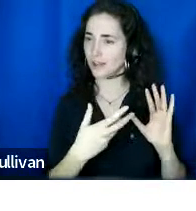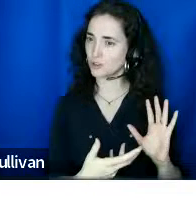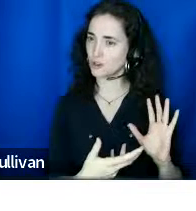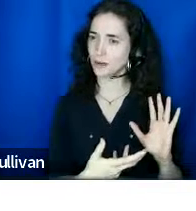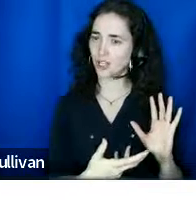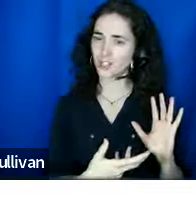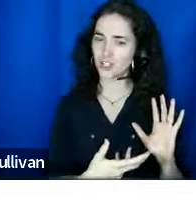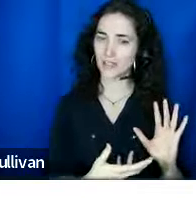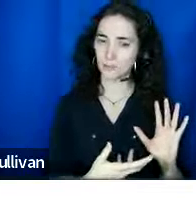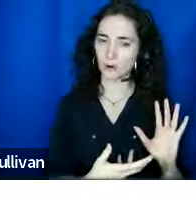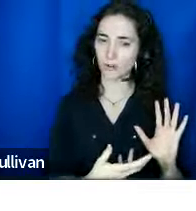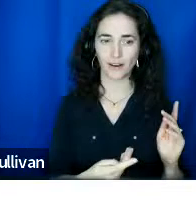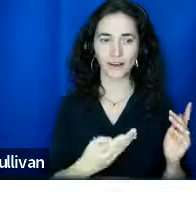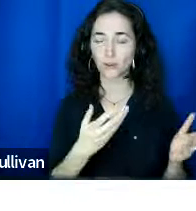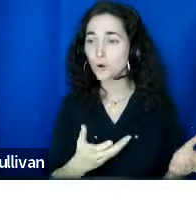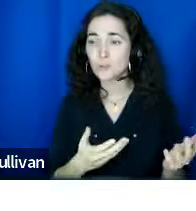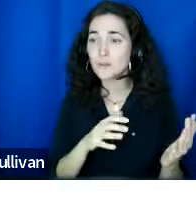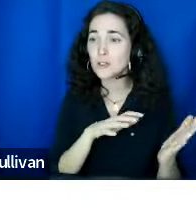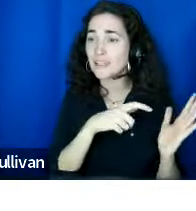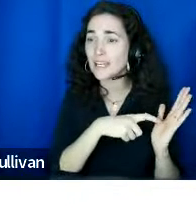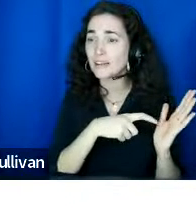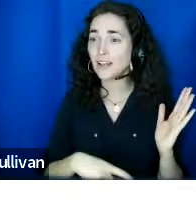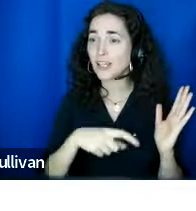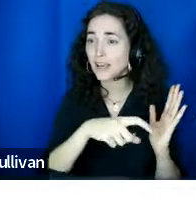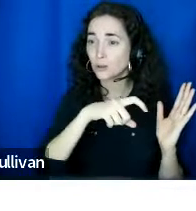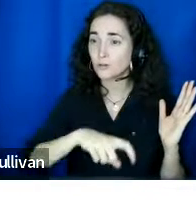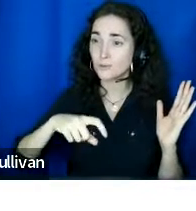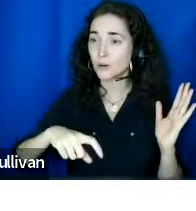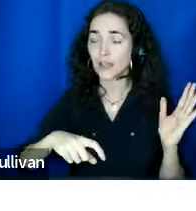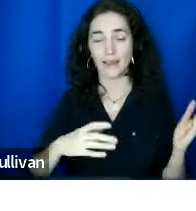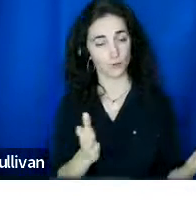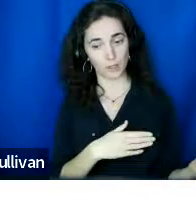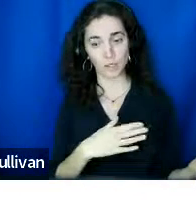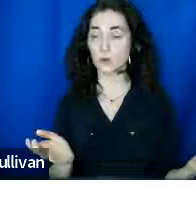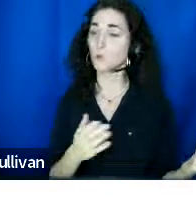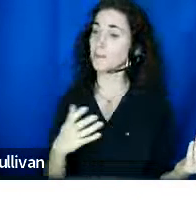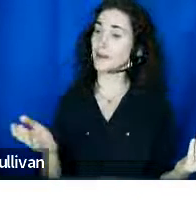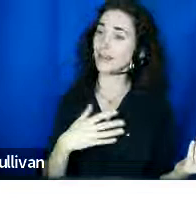Find out the terminology in the book, finding the words, or maybe just, had identify the characters in the book and read the book with them at night.